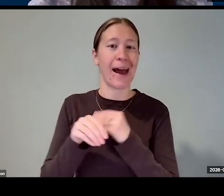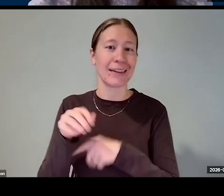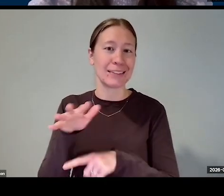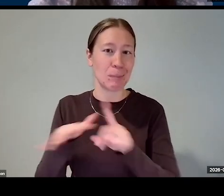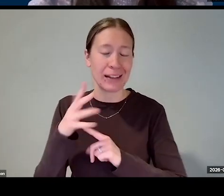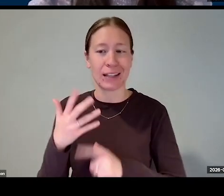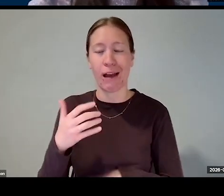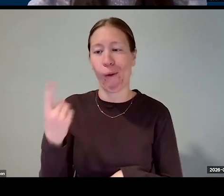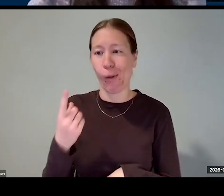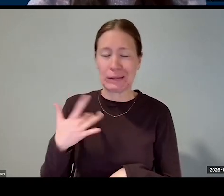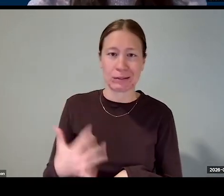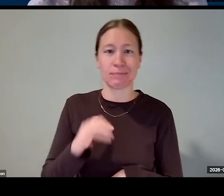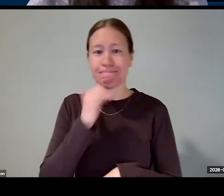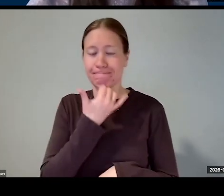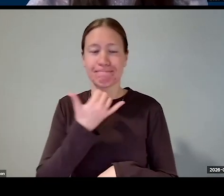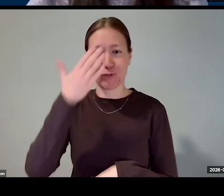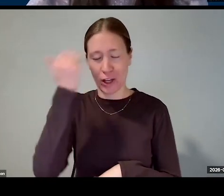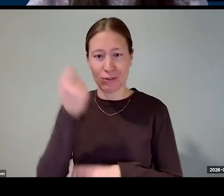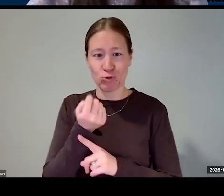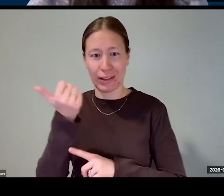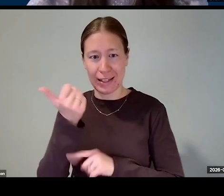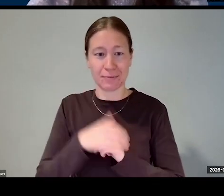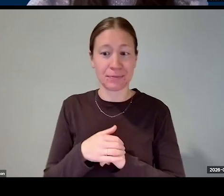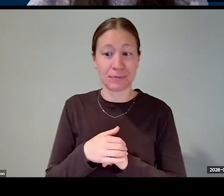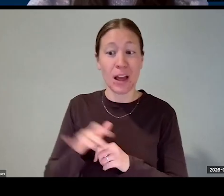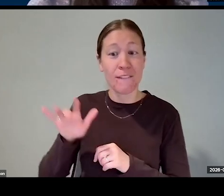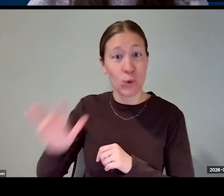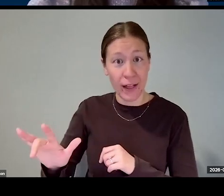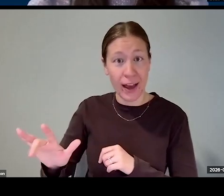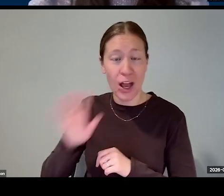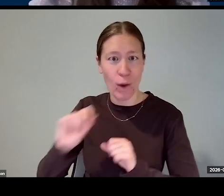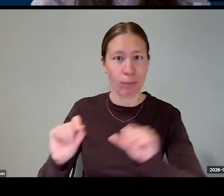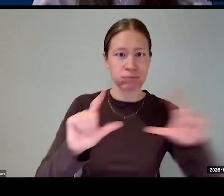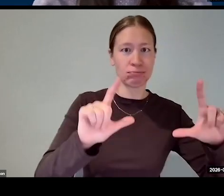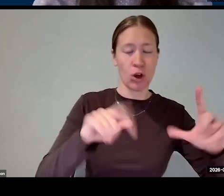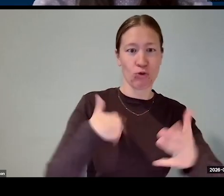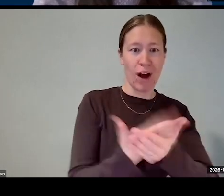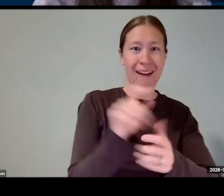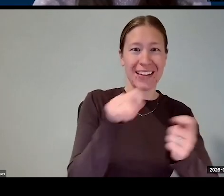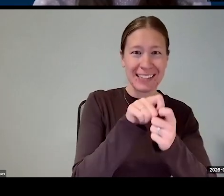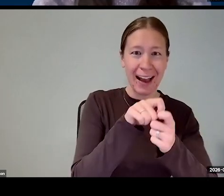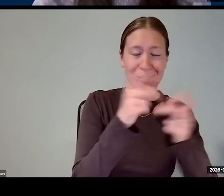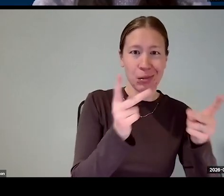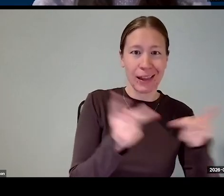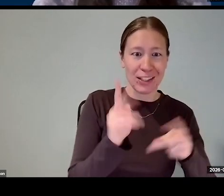to the location in the slide deck where it is so I can see the extra blank space I had and I can just remove it.